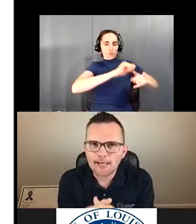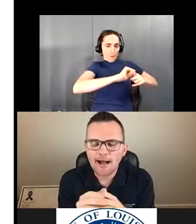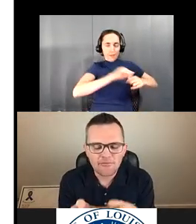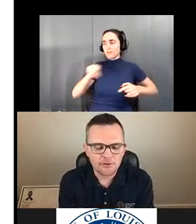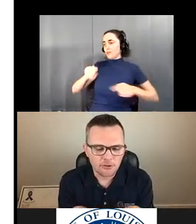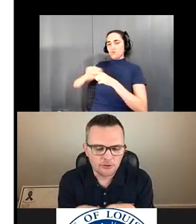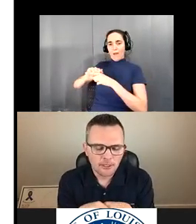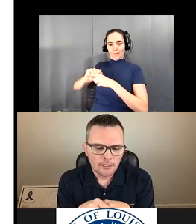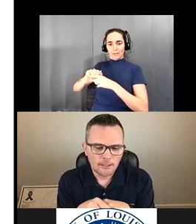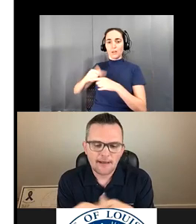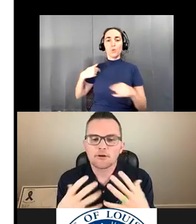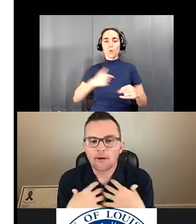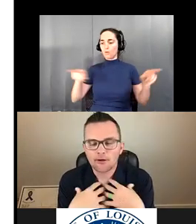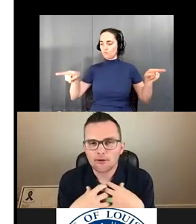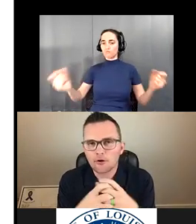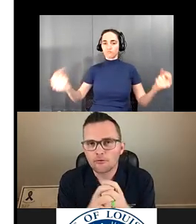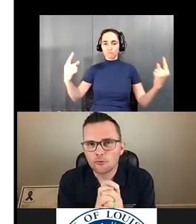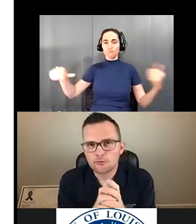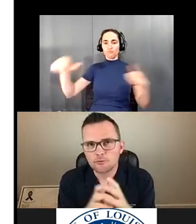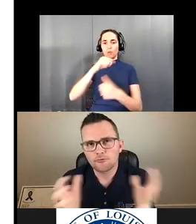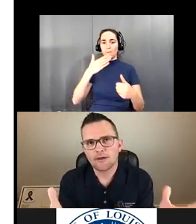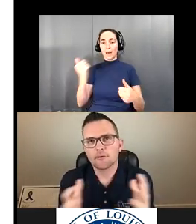I feel, having a background 15:36:42 in law enforcement if we have better